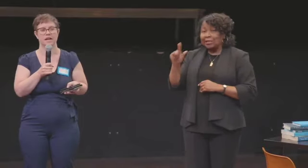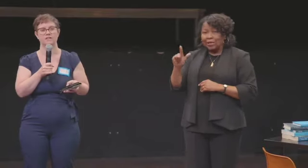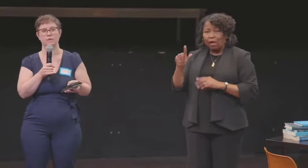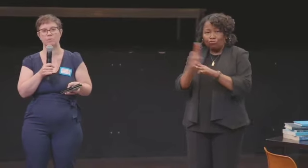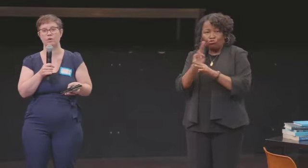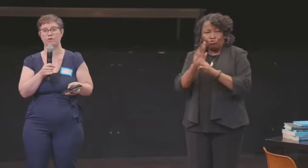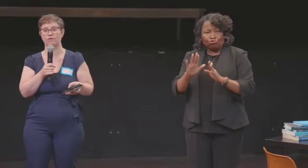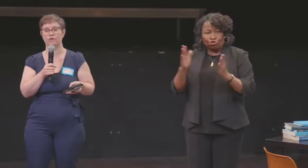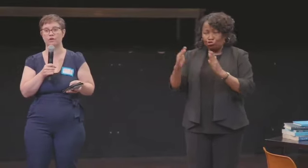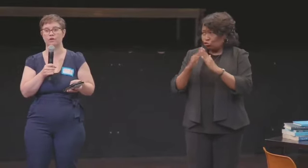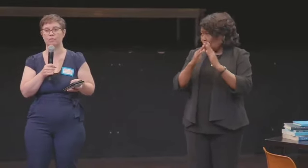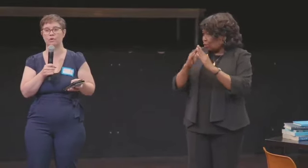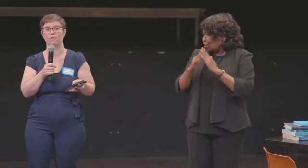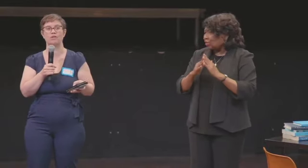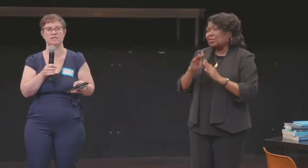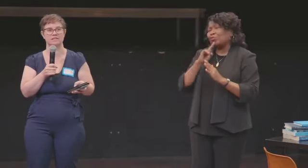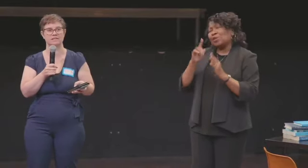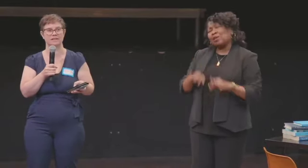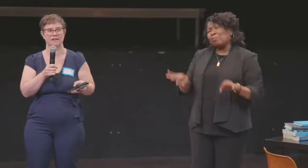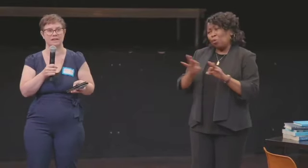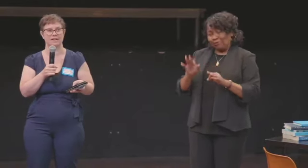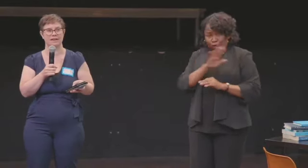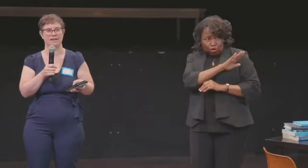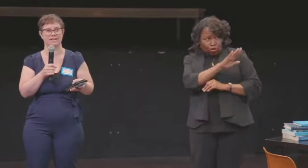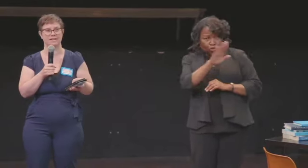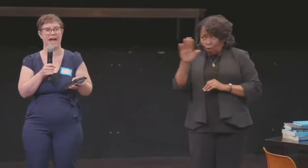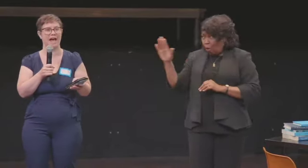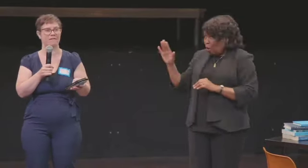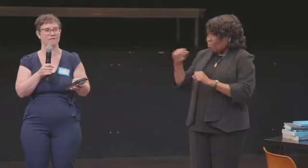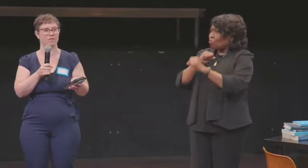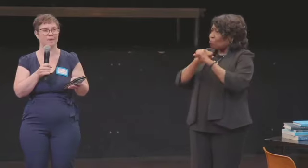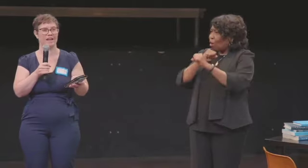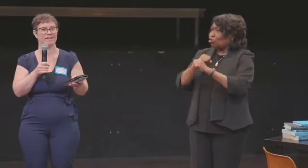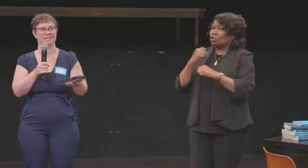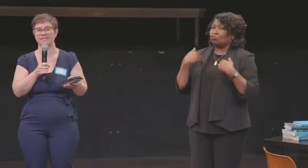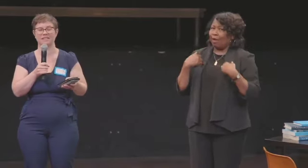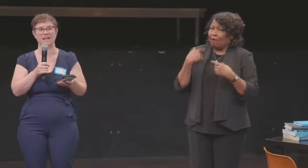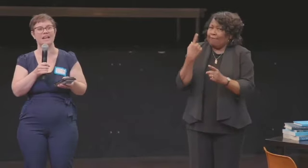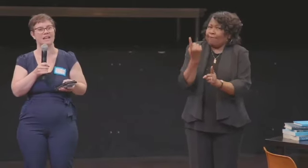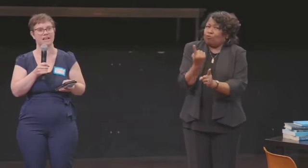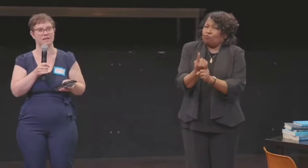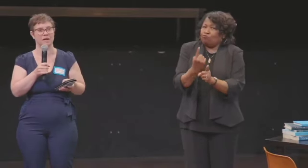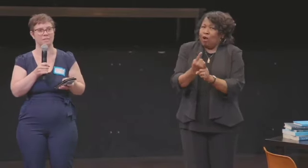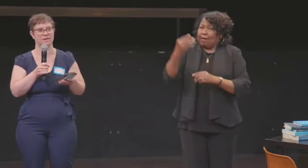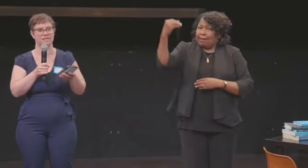and it's really important for your promotions to have the right lighting.